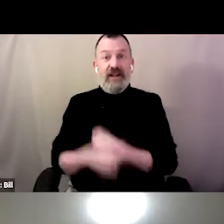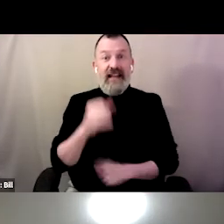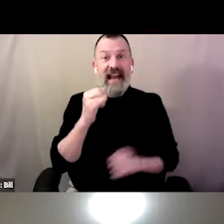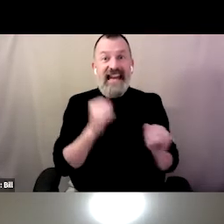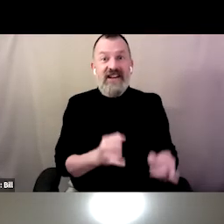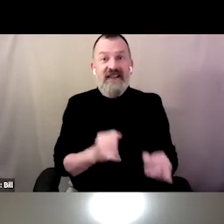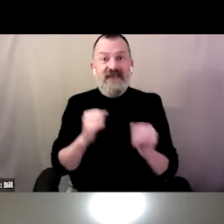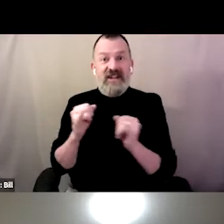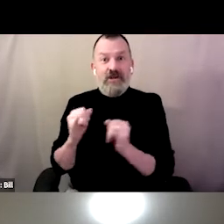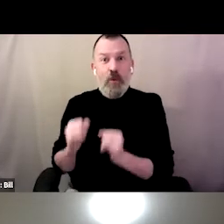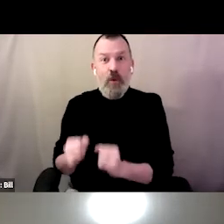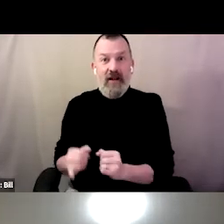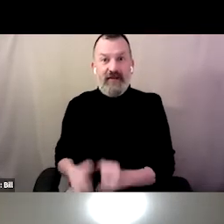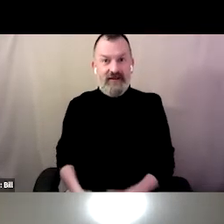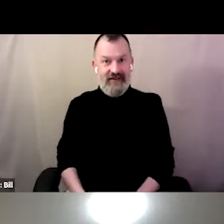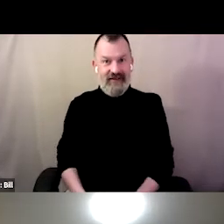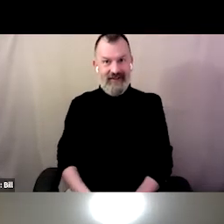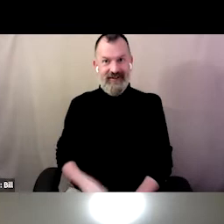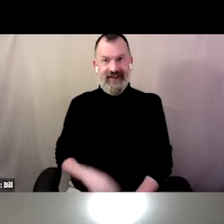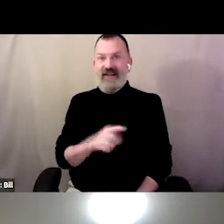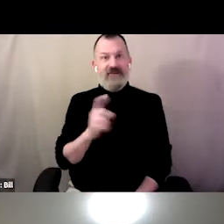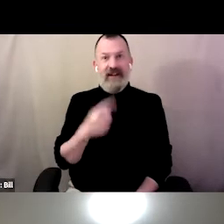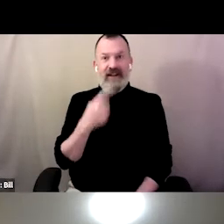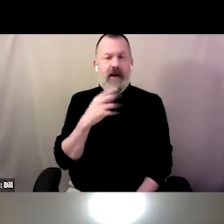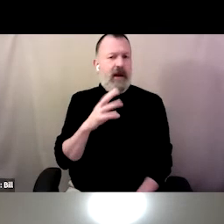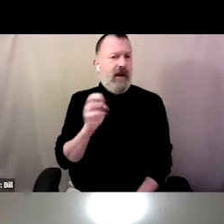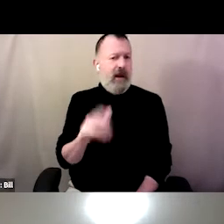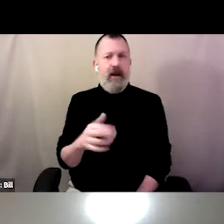So all they have to do is say, hey, look, we're putting out a sanction on